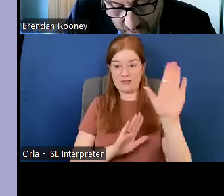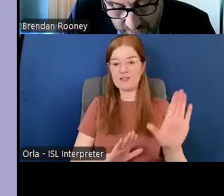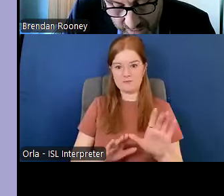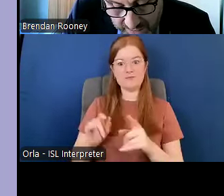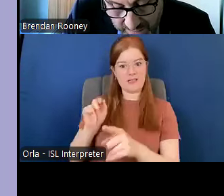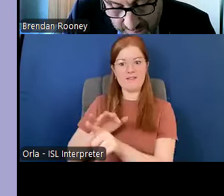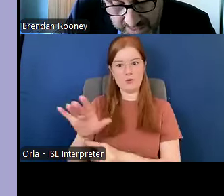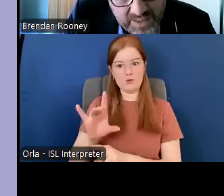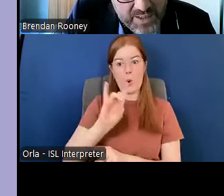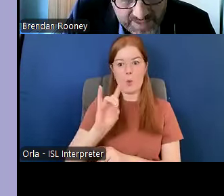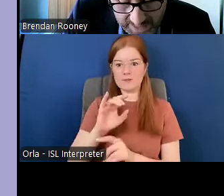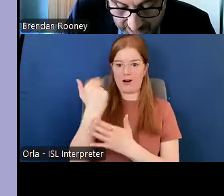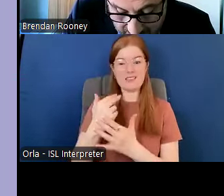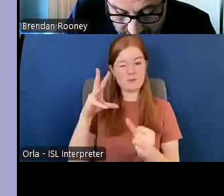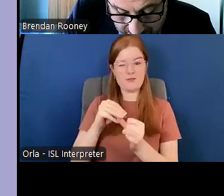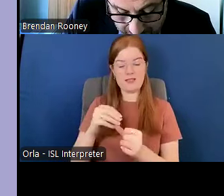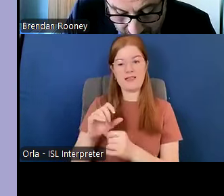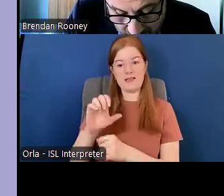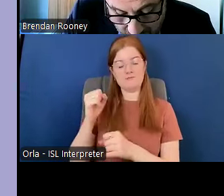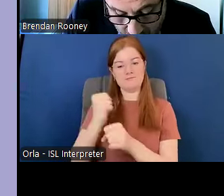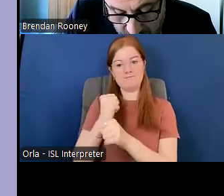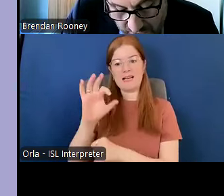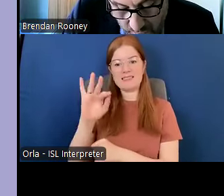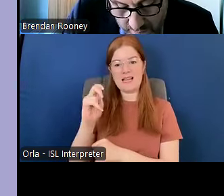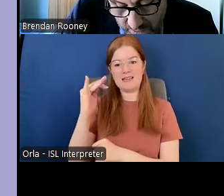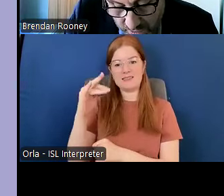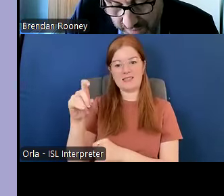Hone's art, particularly her stained glass. Hone and Jellett were among a group of